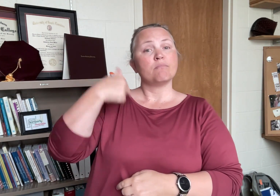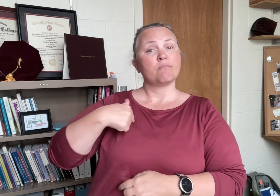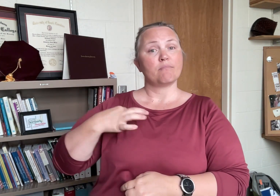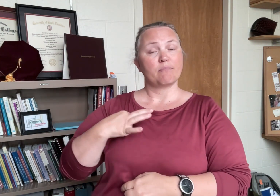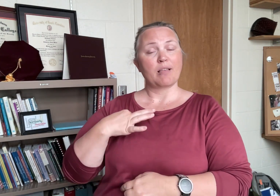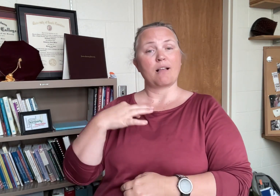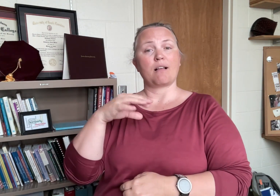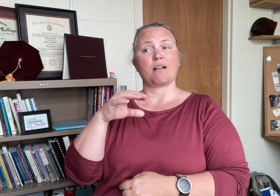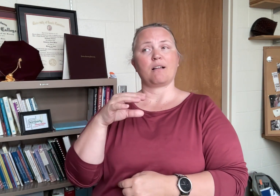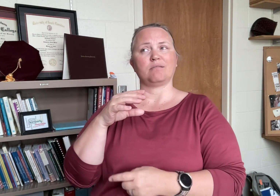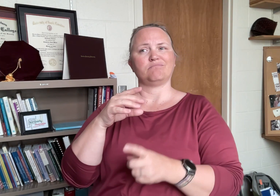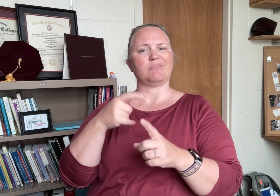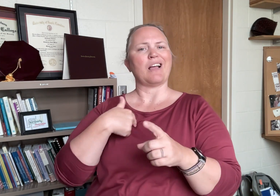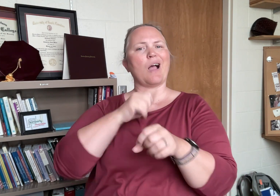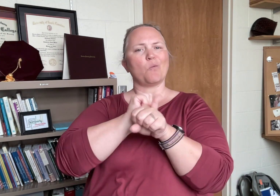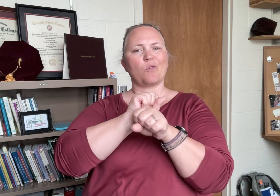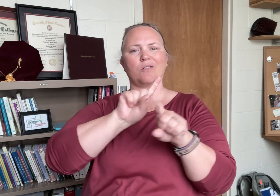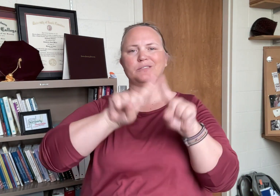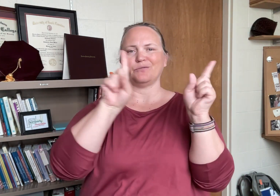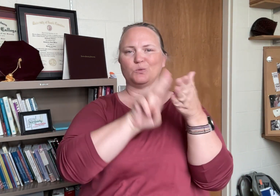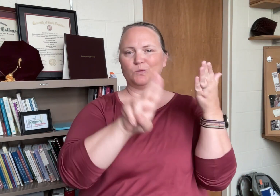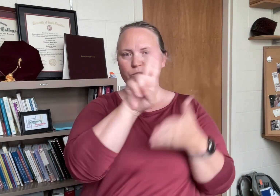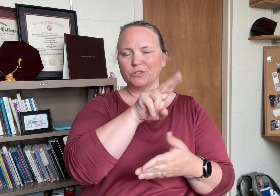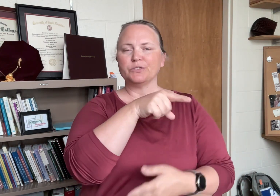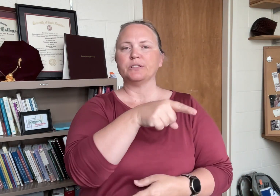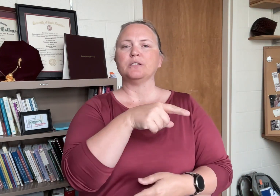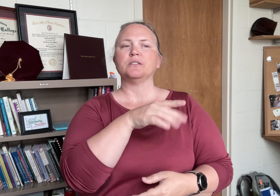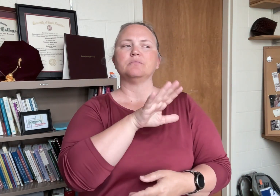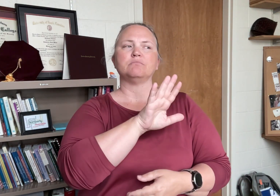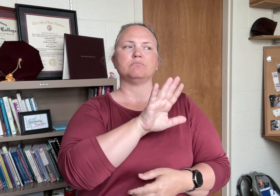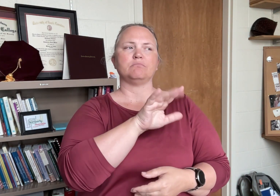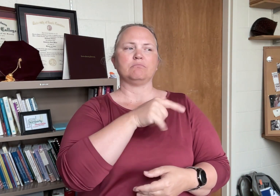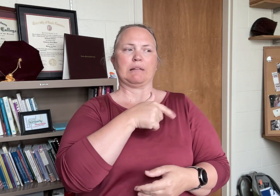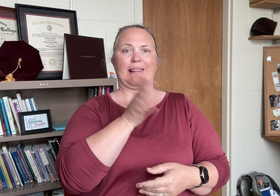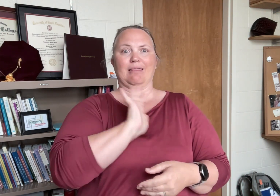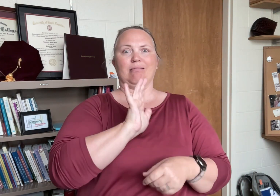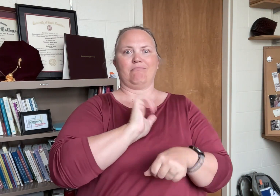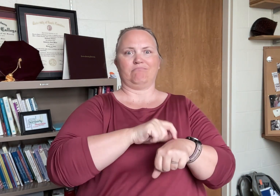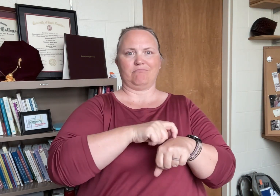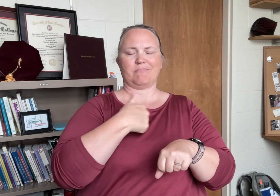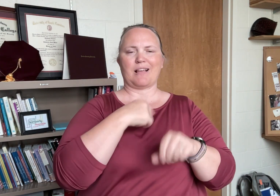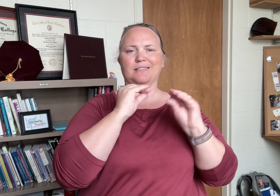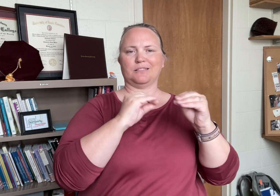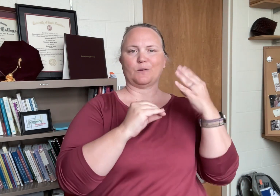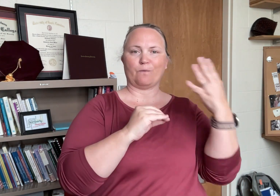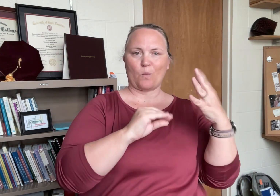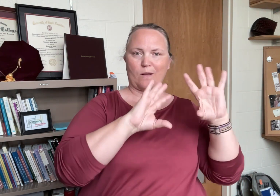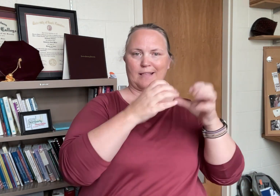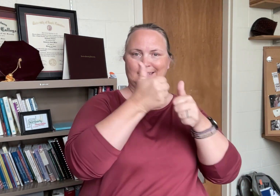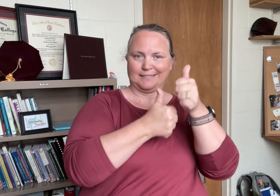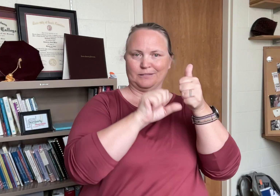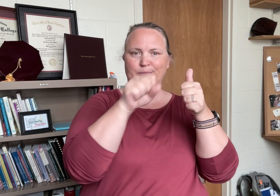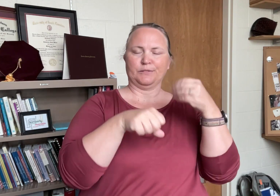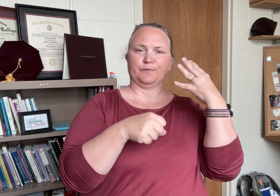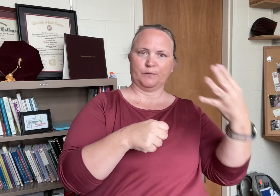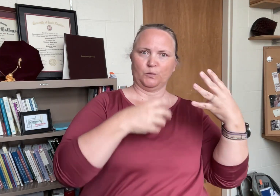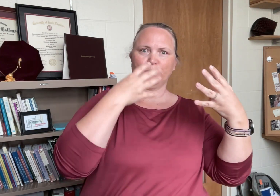Um, and previously when I worked at a different university, I had a four, four teaching load, which was quite significant.